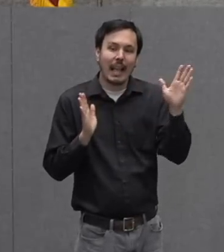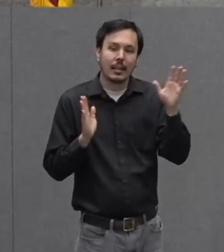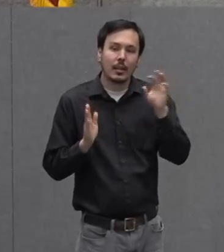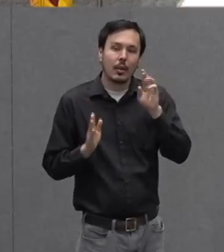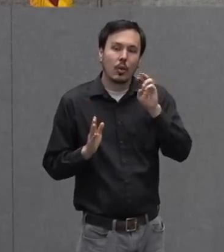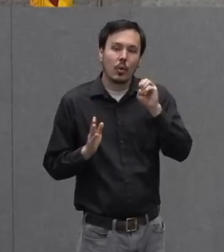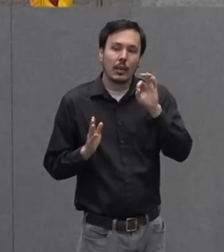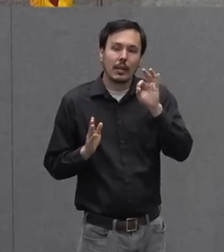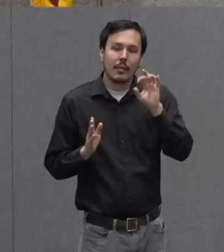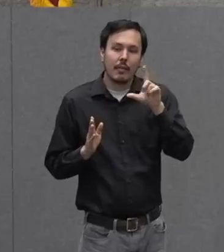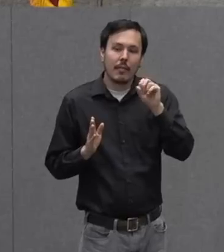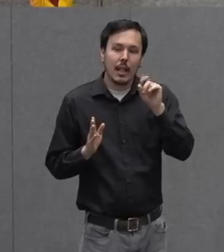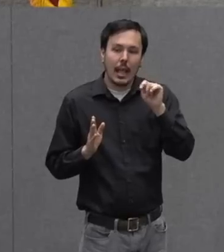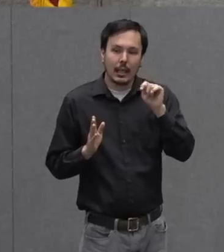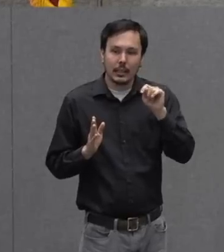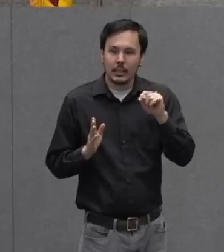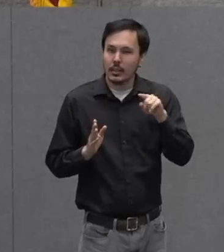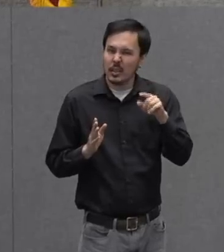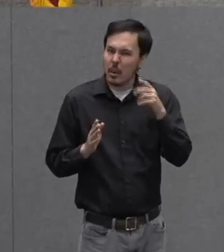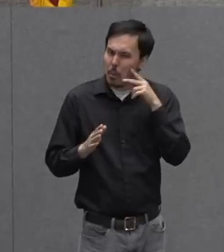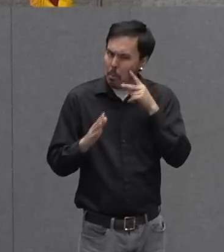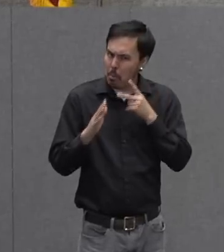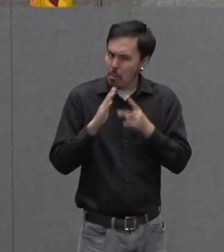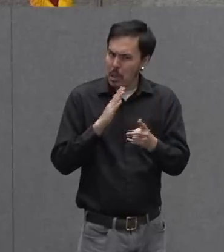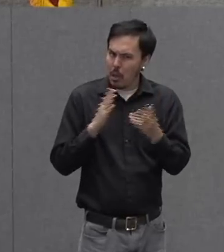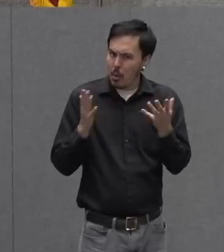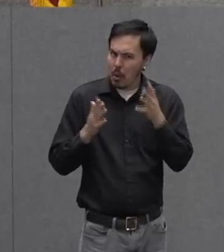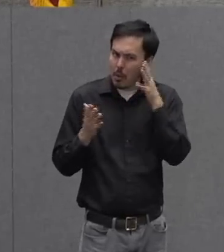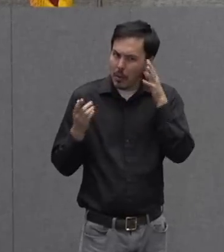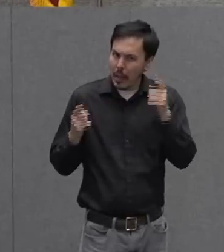What do you predict will happen when I shine a light on the glass jar?